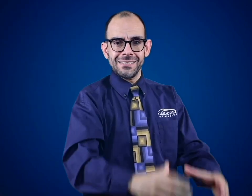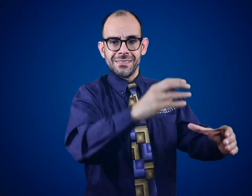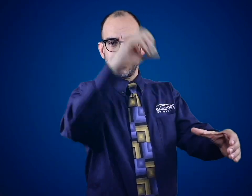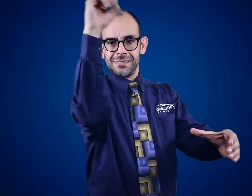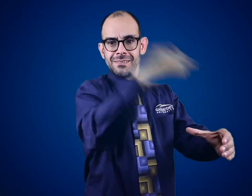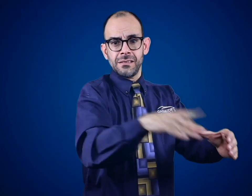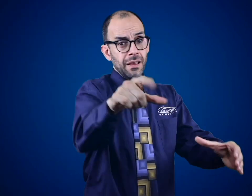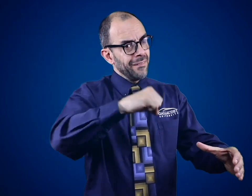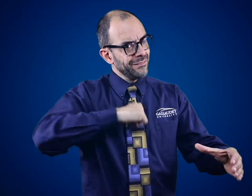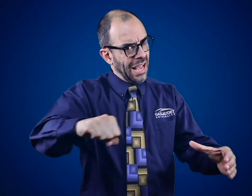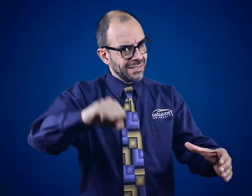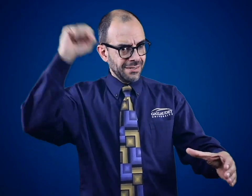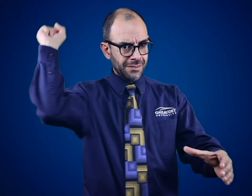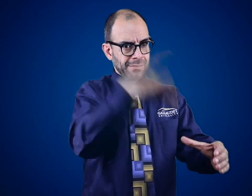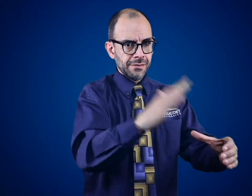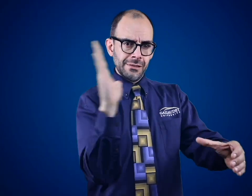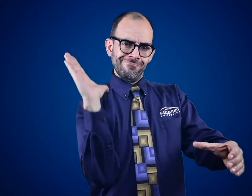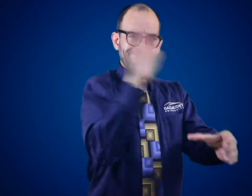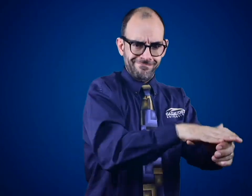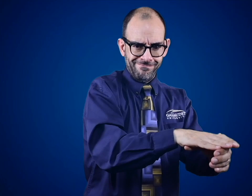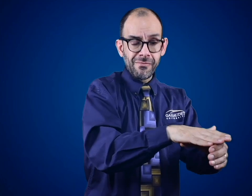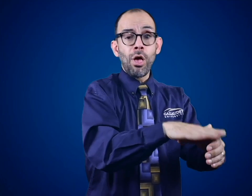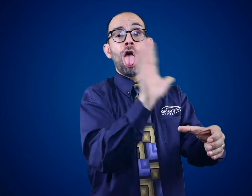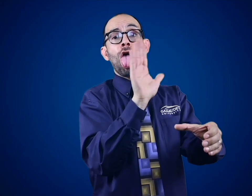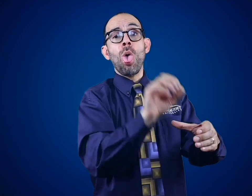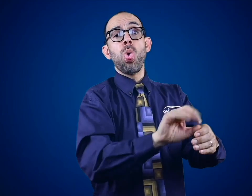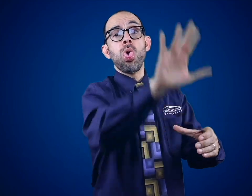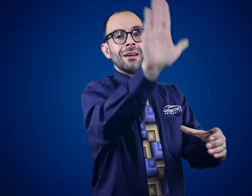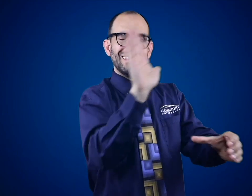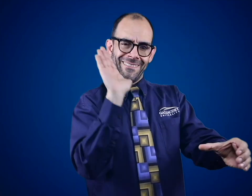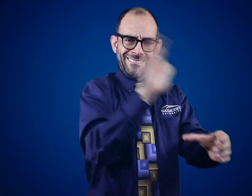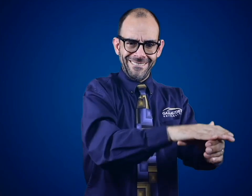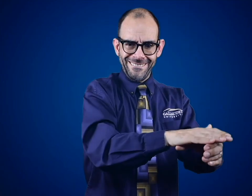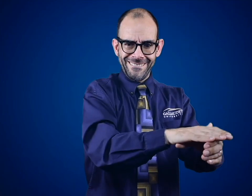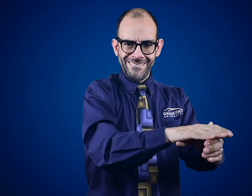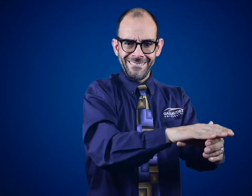It's better to throw your tissue into a trash can that is sealed, so the germs can't float into the surrounding air.